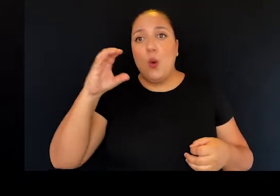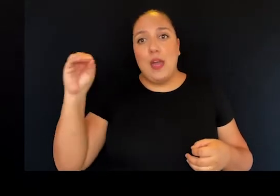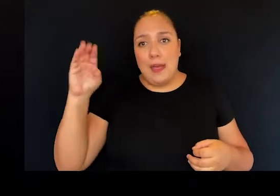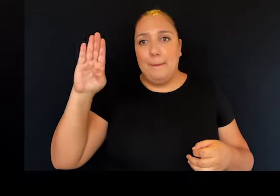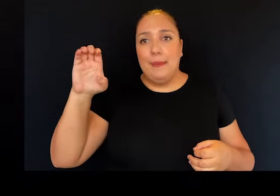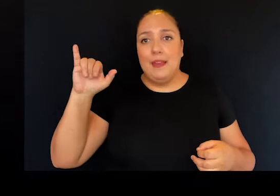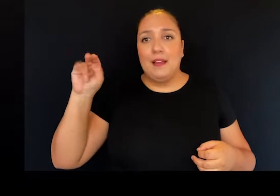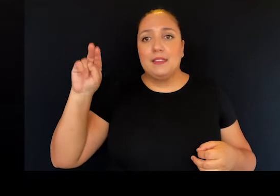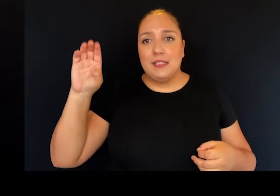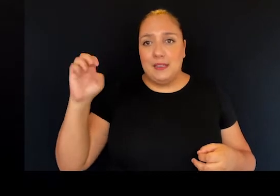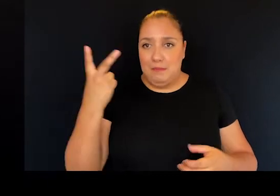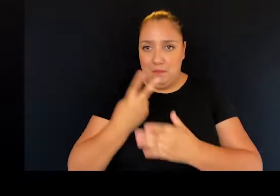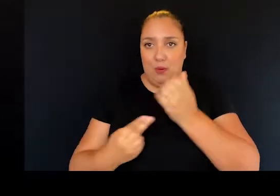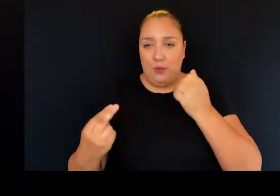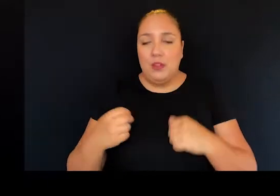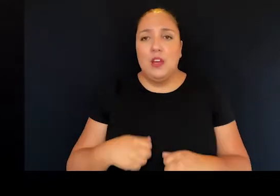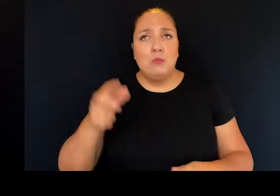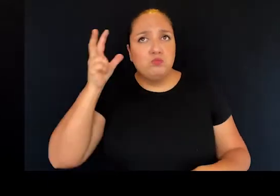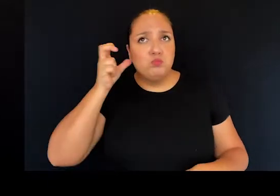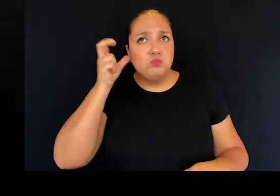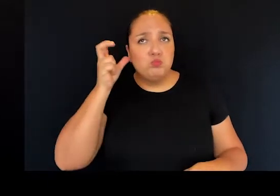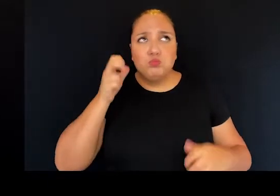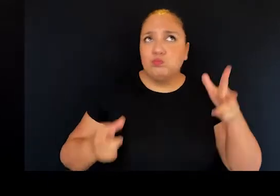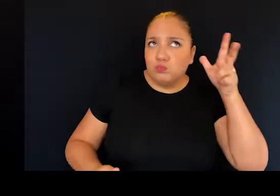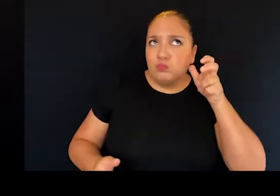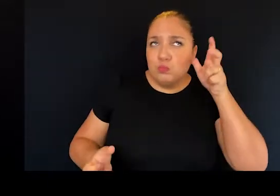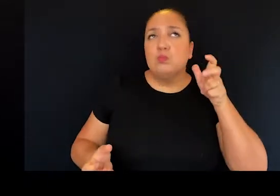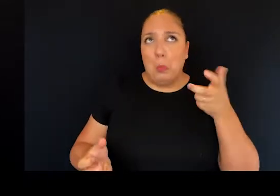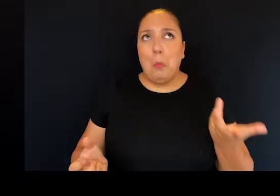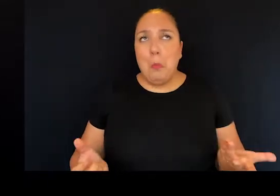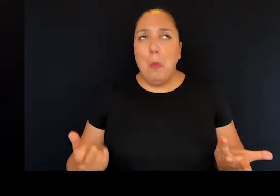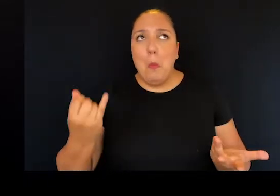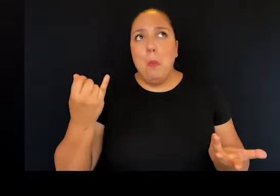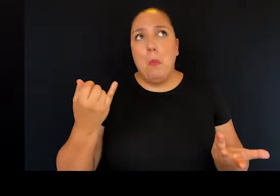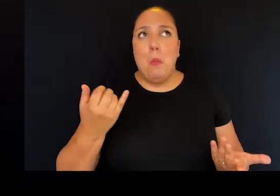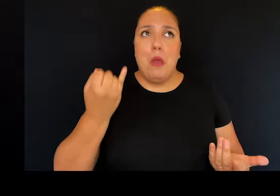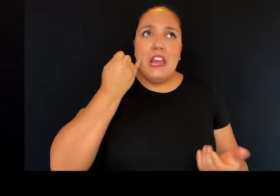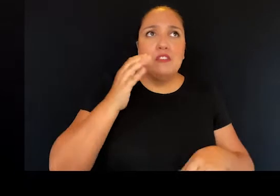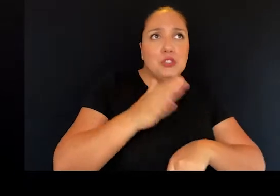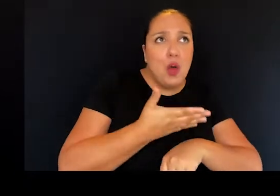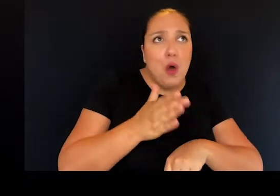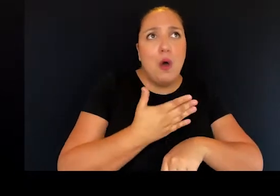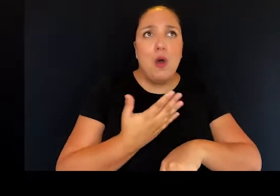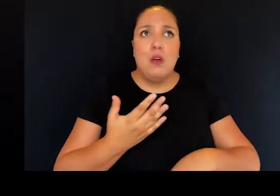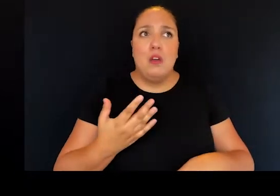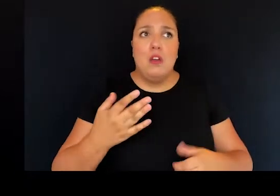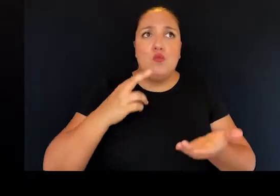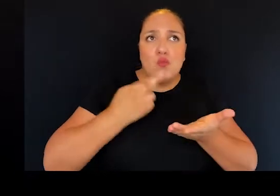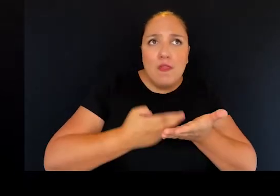And hearing the songs, and whether it's a song, the music is great or the rhythm is great, the word,